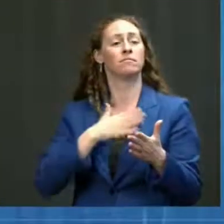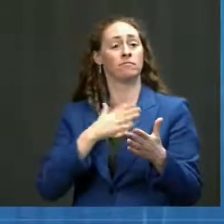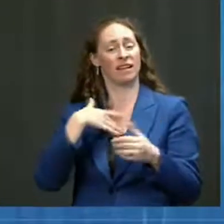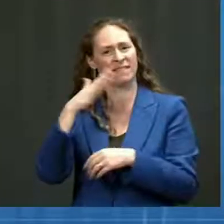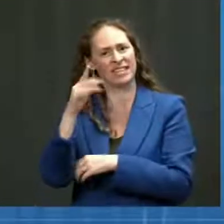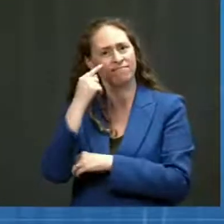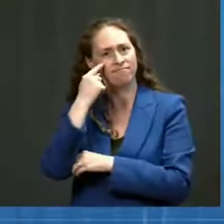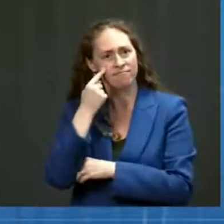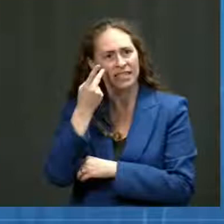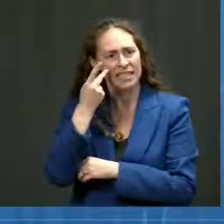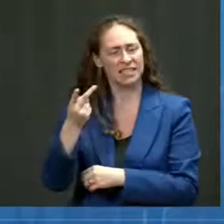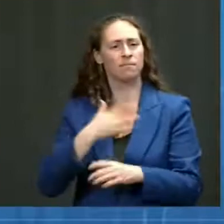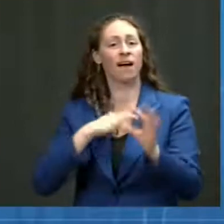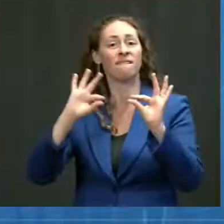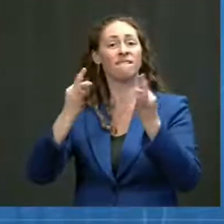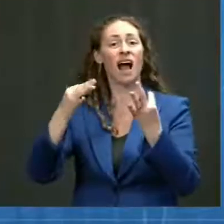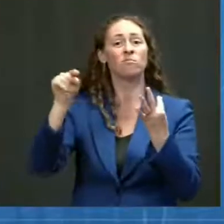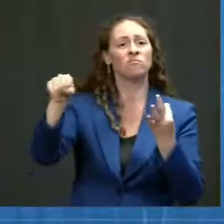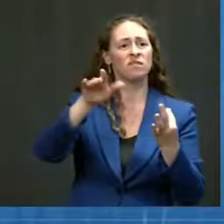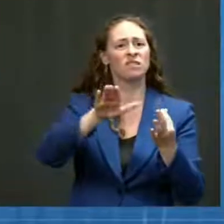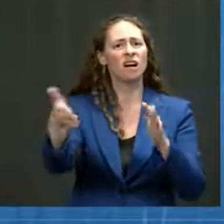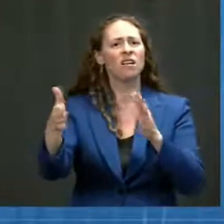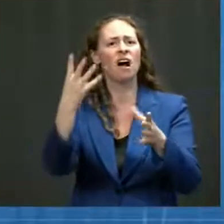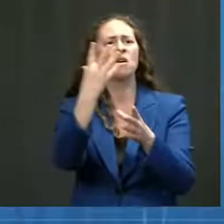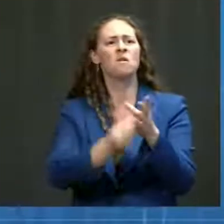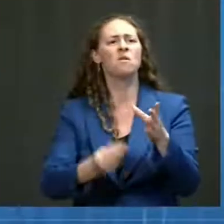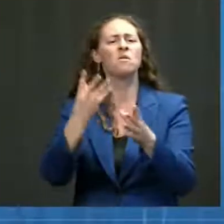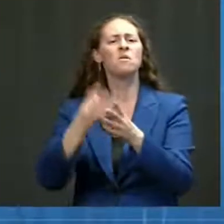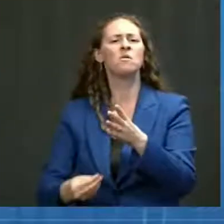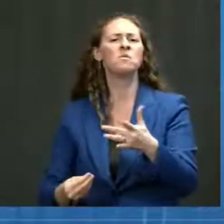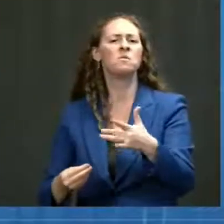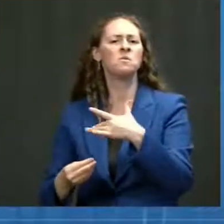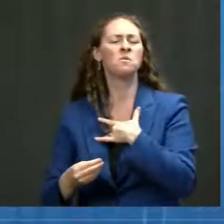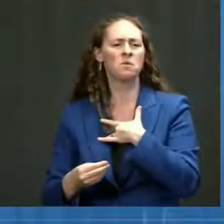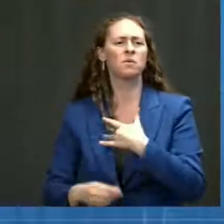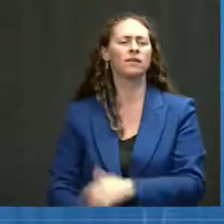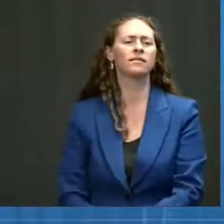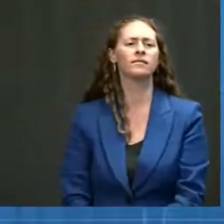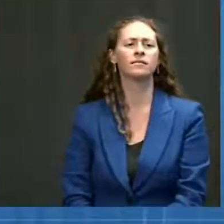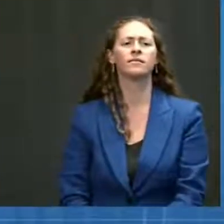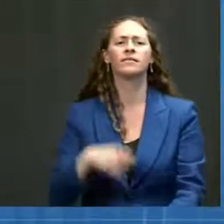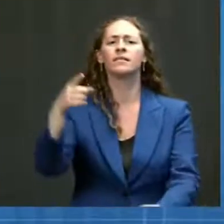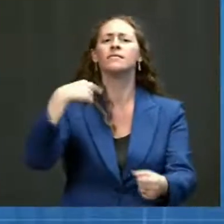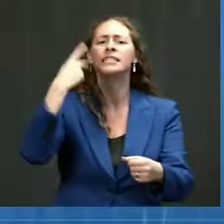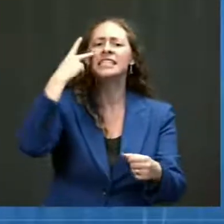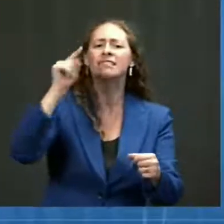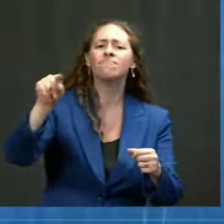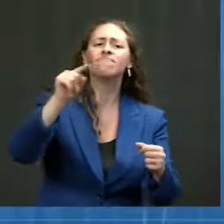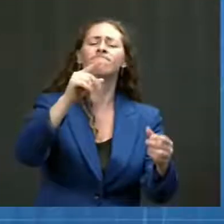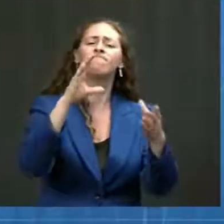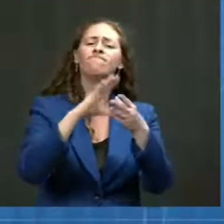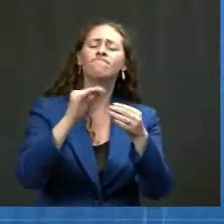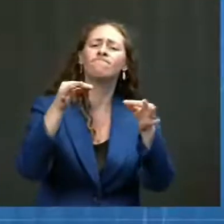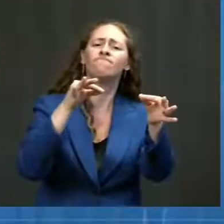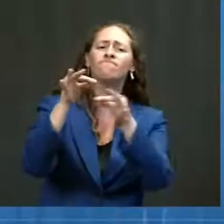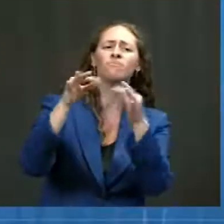IMPORTANTLY AS A FELLOW AMERICAN WHO HAS FELT THE PAIN OF LOSING FAMILY MEMBERS TO THIS DISEASE.